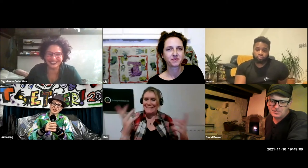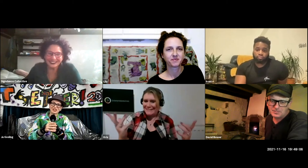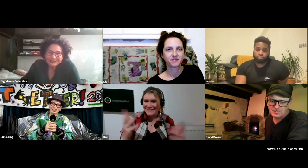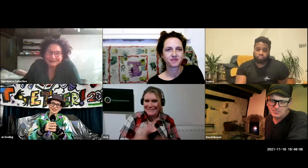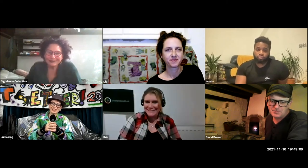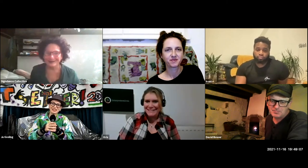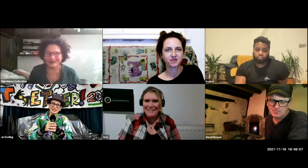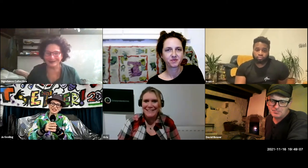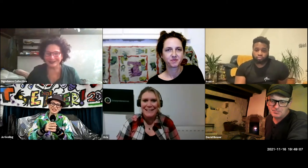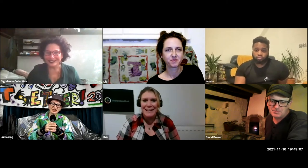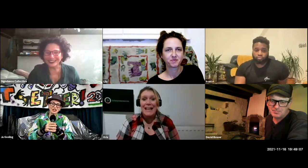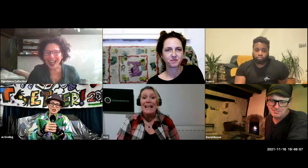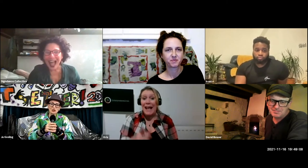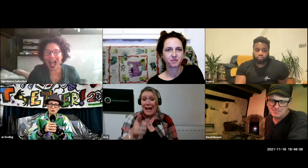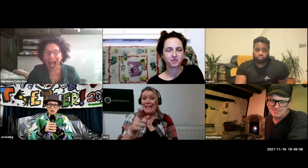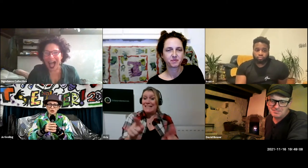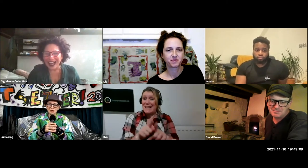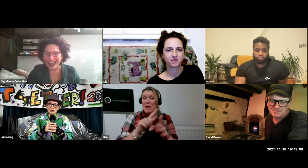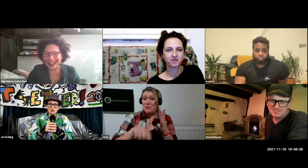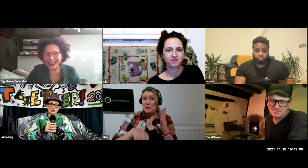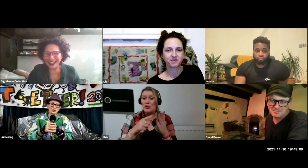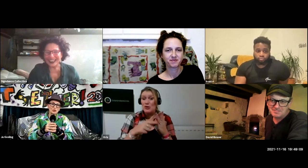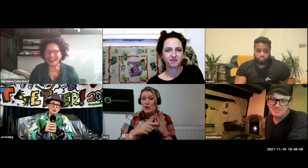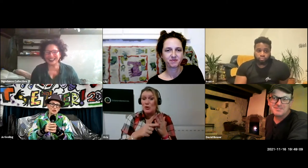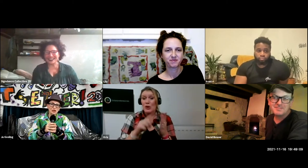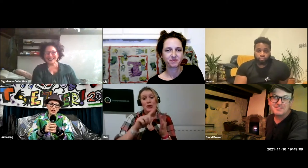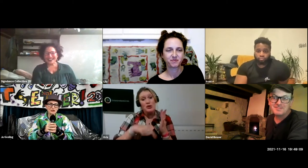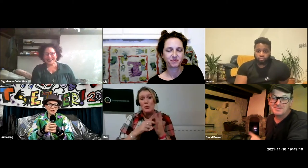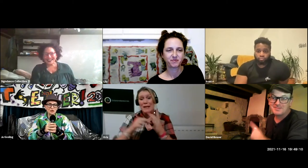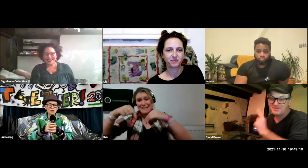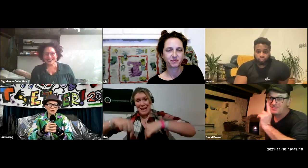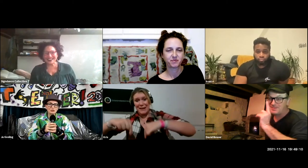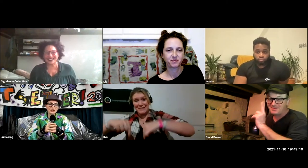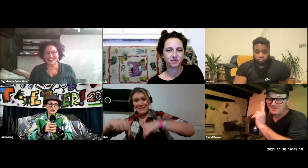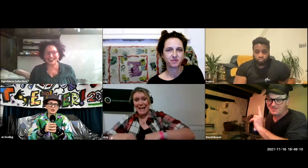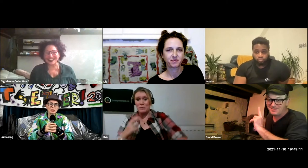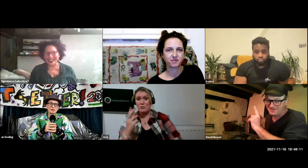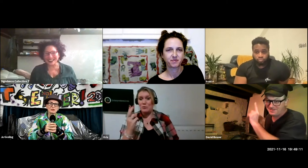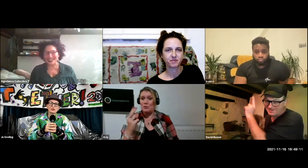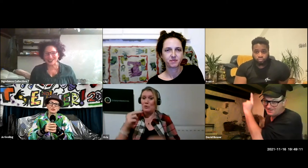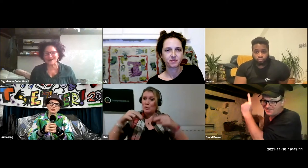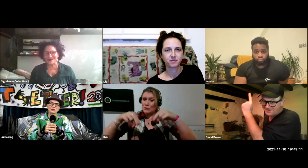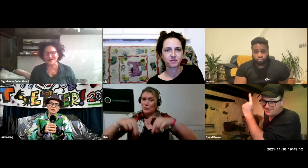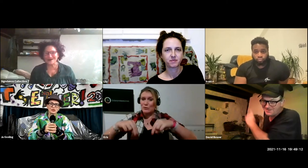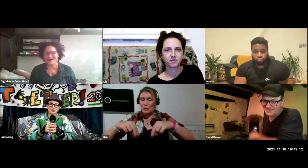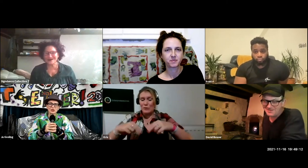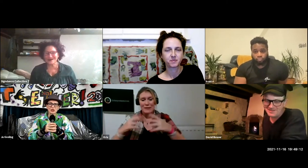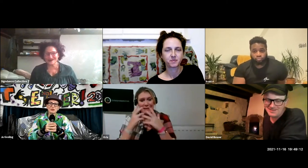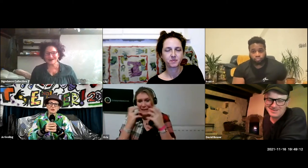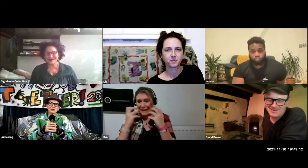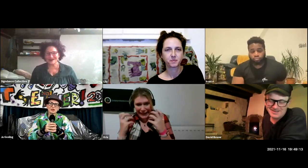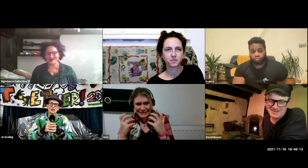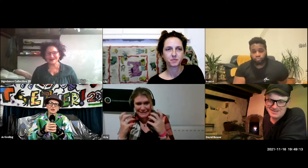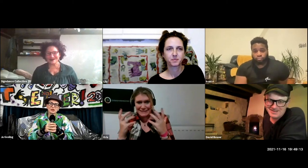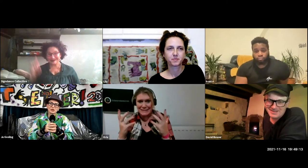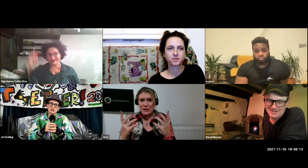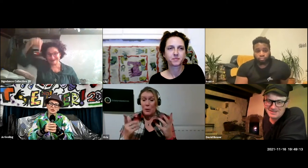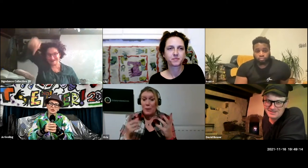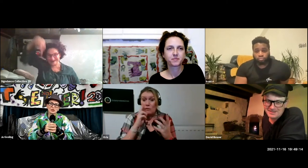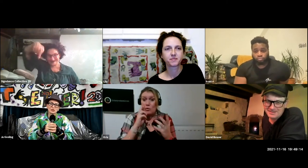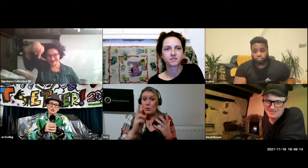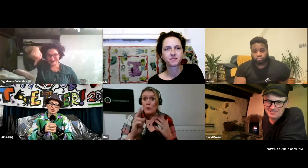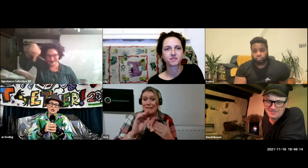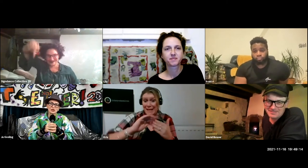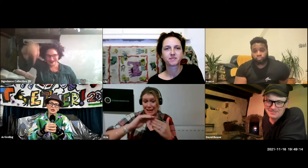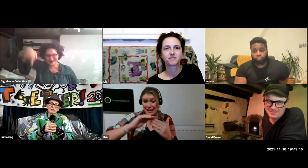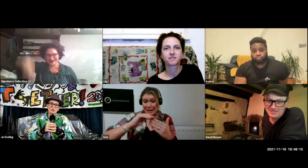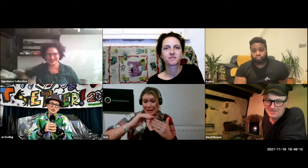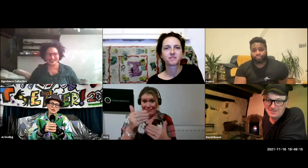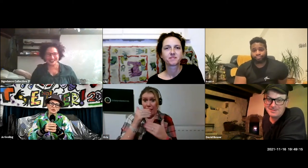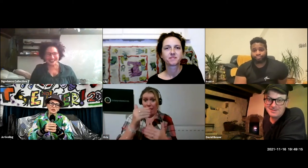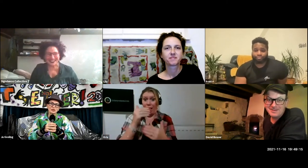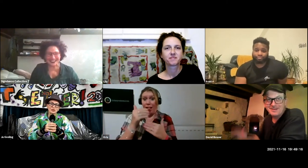money which is one of the reasons we can